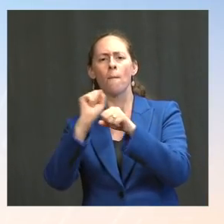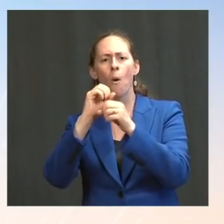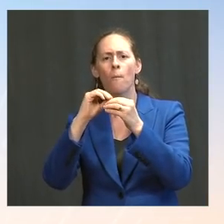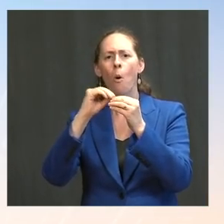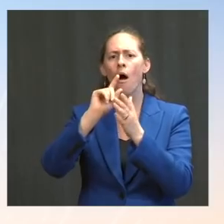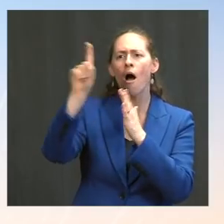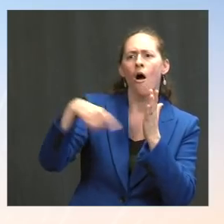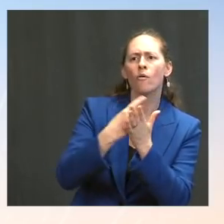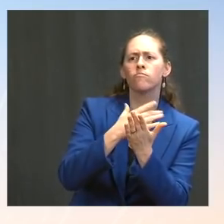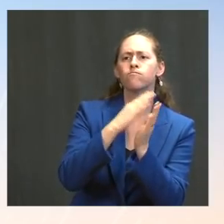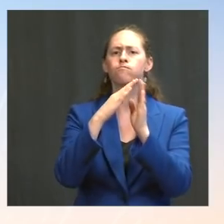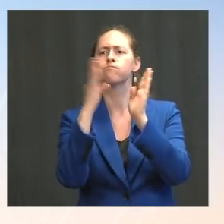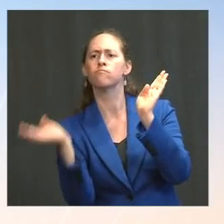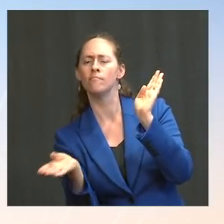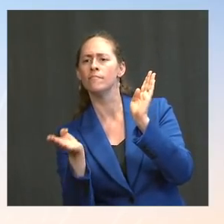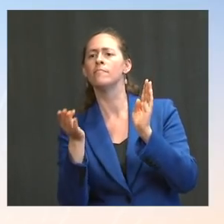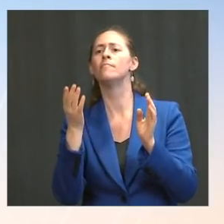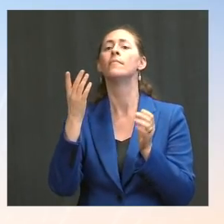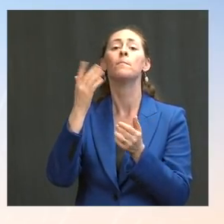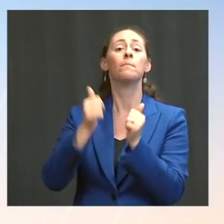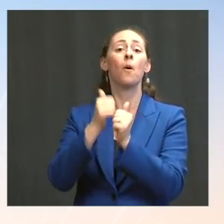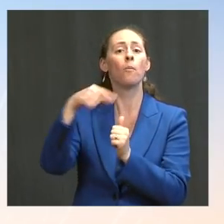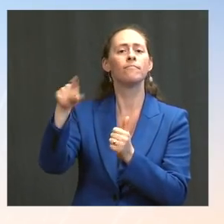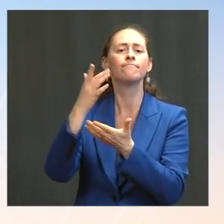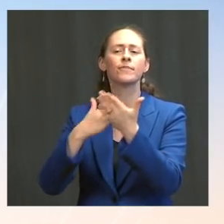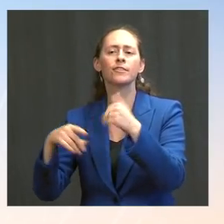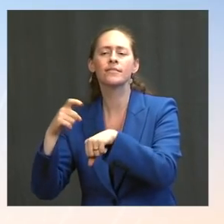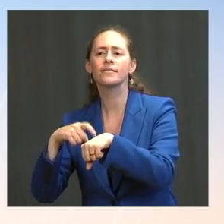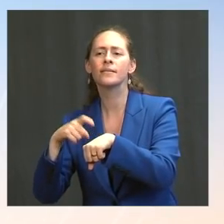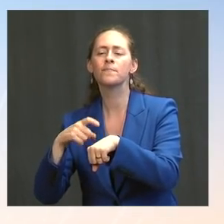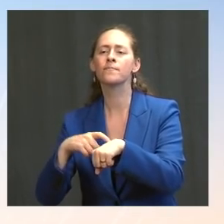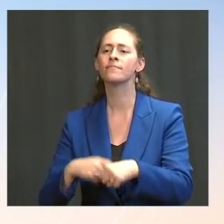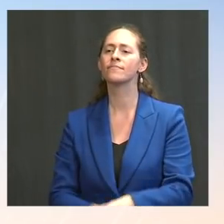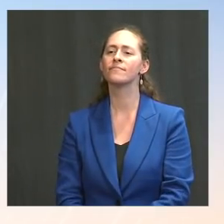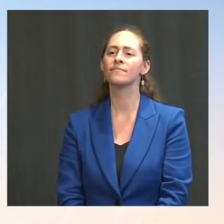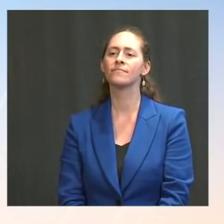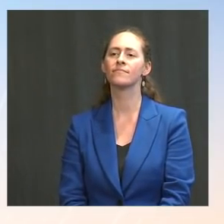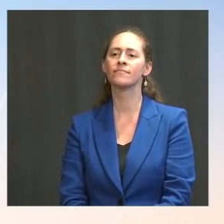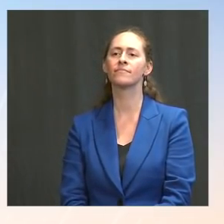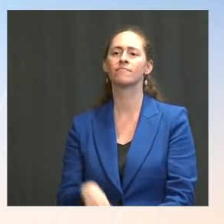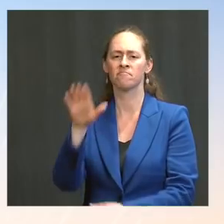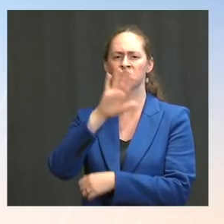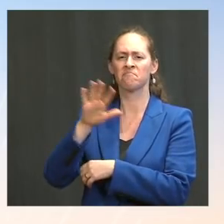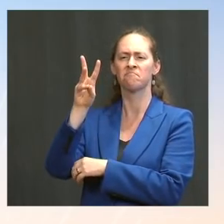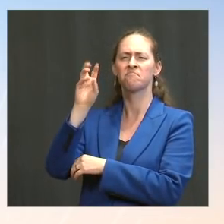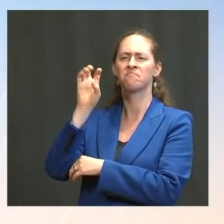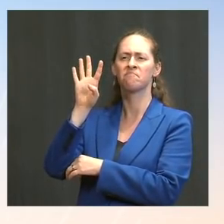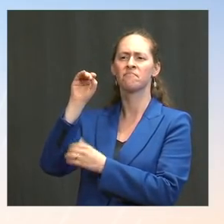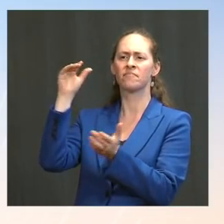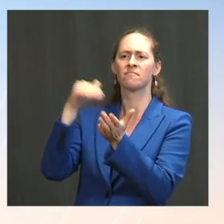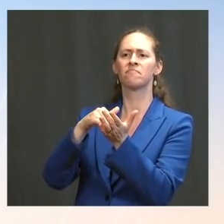We saw a 644,000-person decline in that figure over the course of this past month.